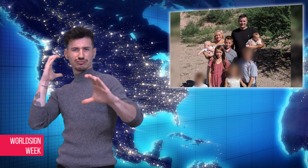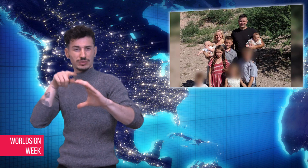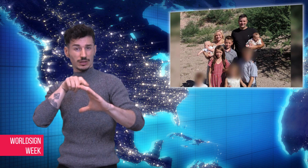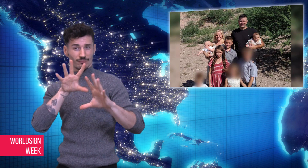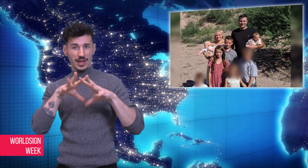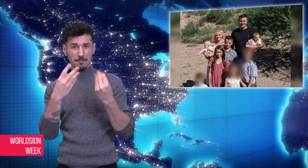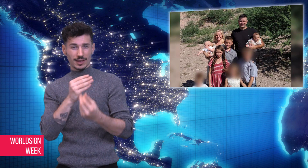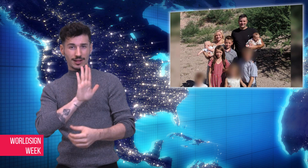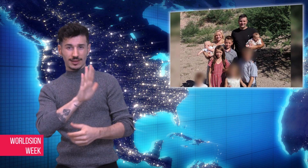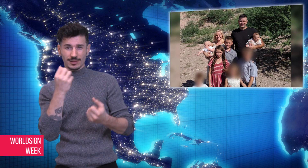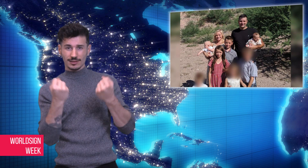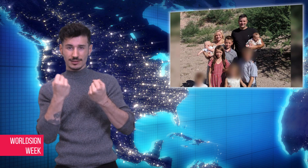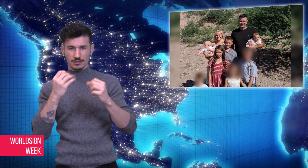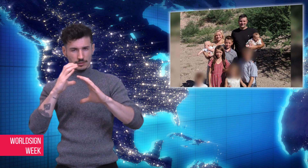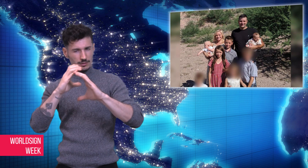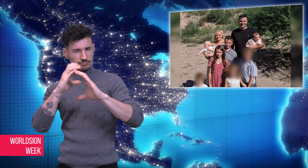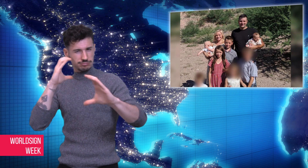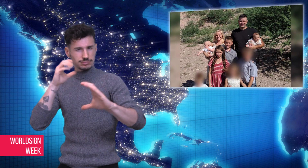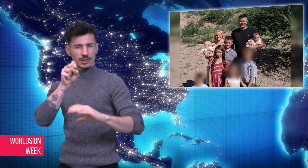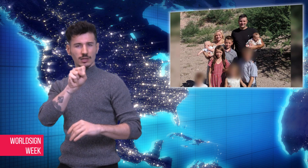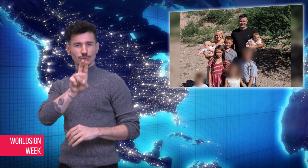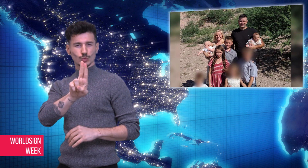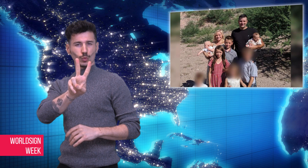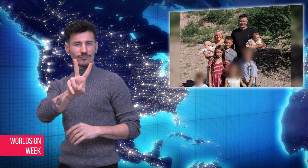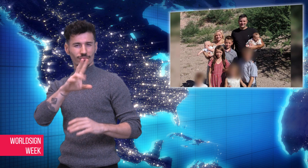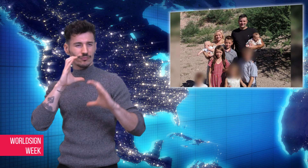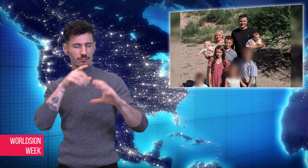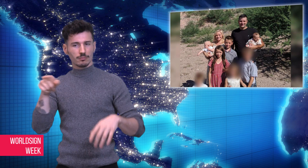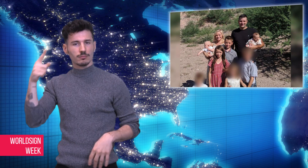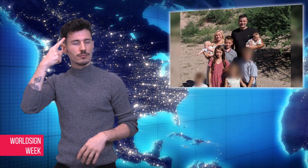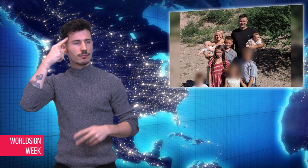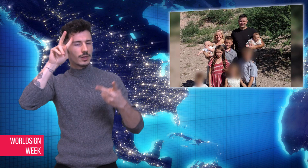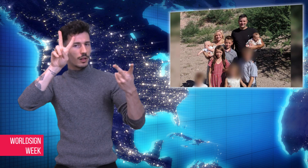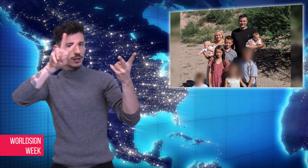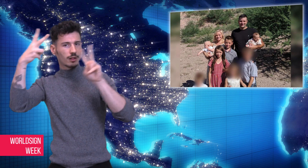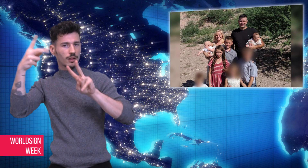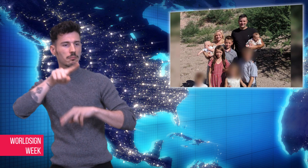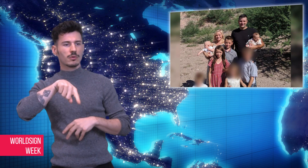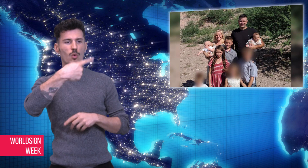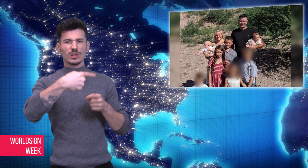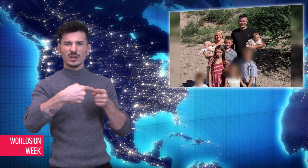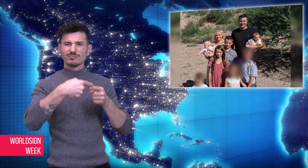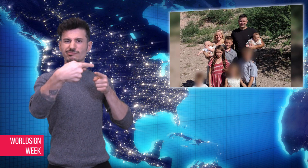mistaken the family as rival gangs as they were